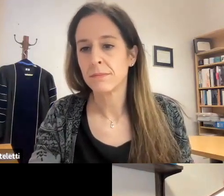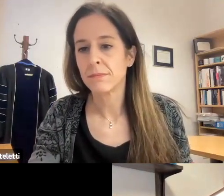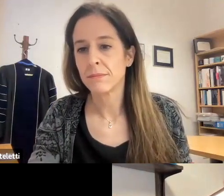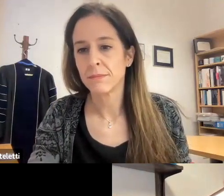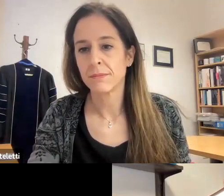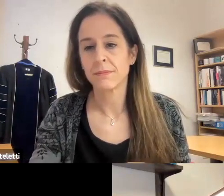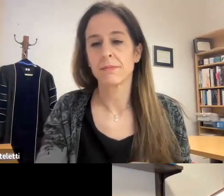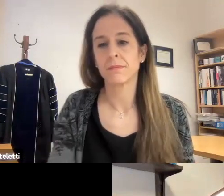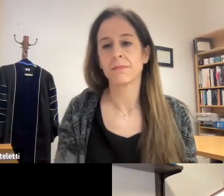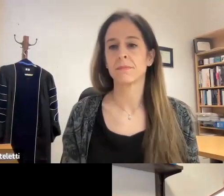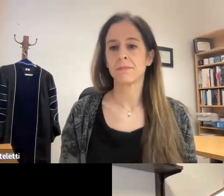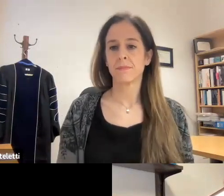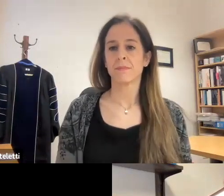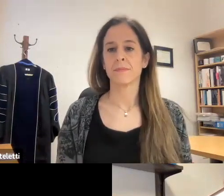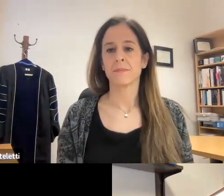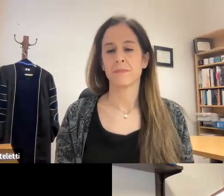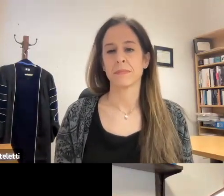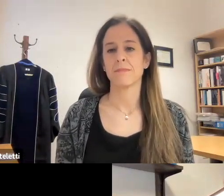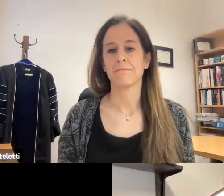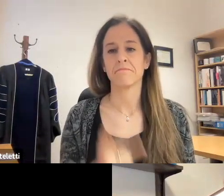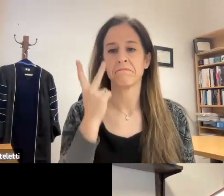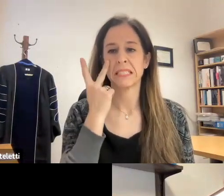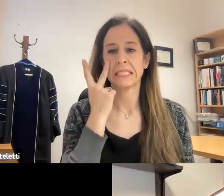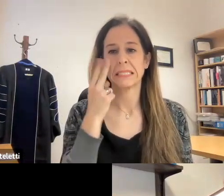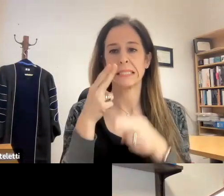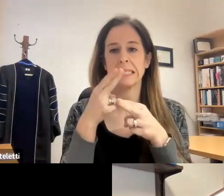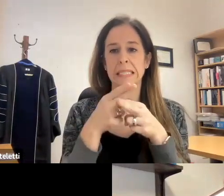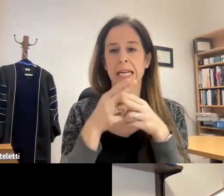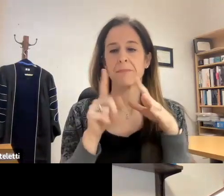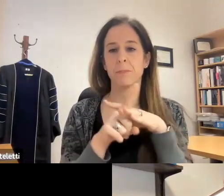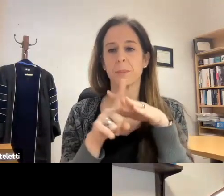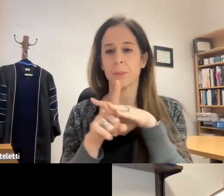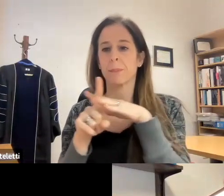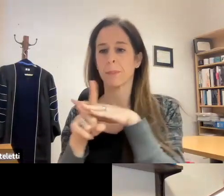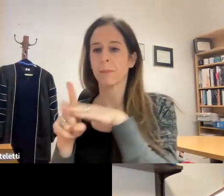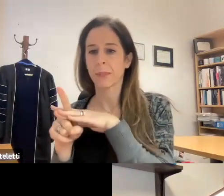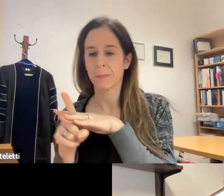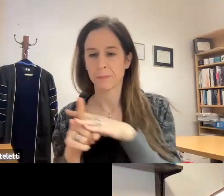to get into the room.